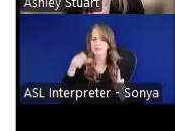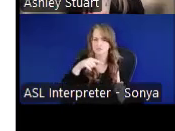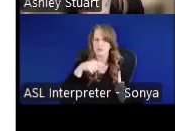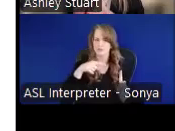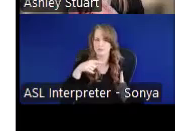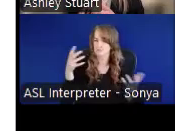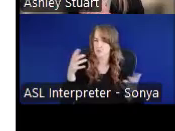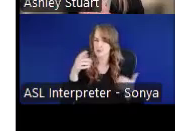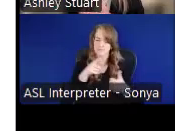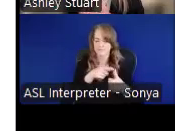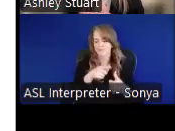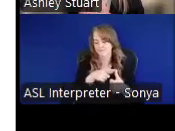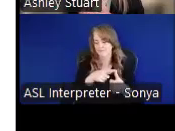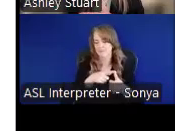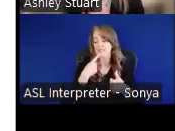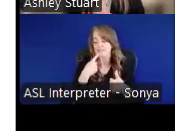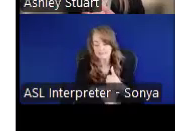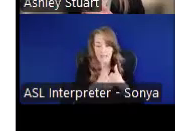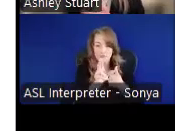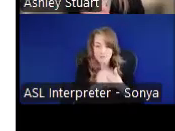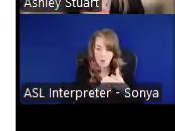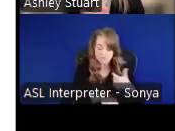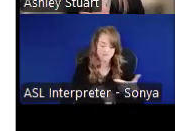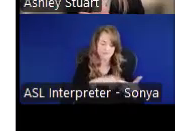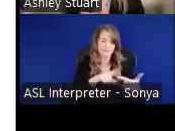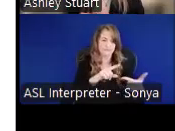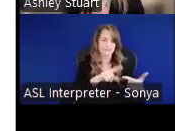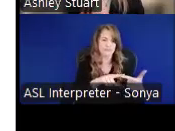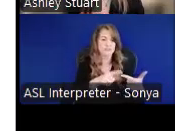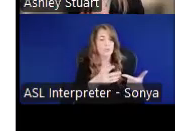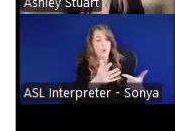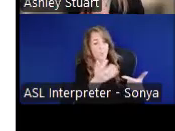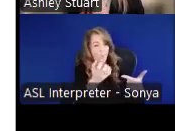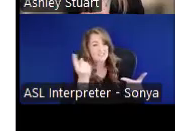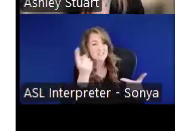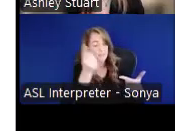of course, being told no Having a desired object taken away from